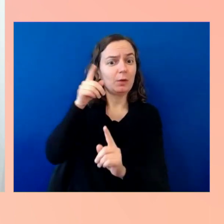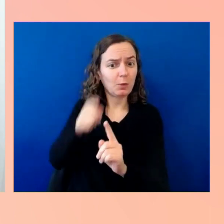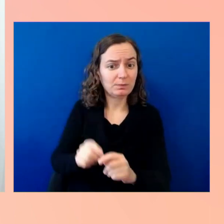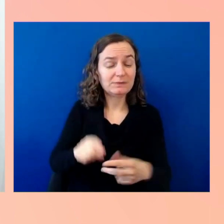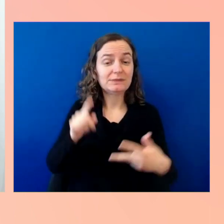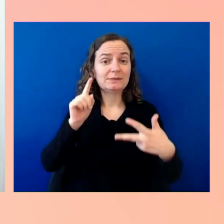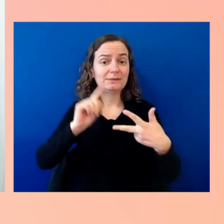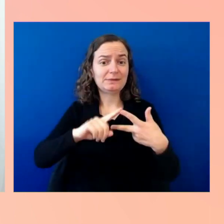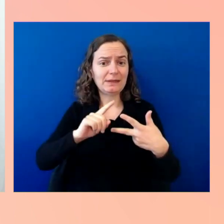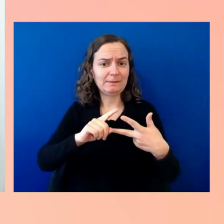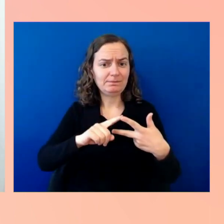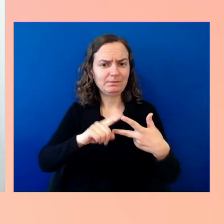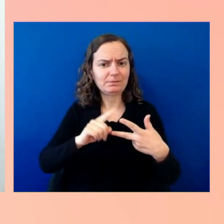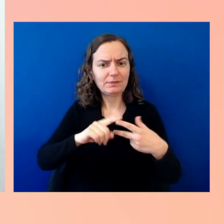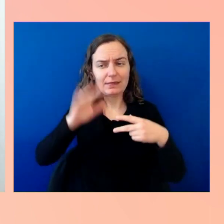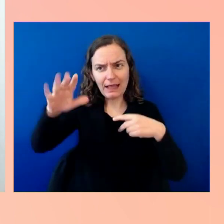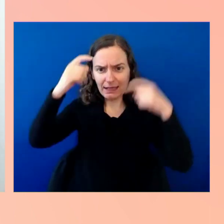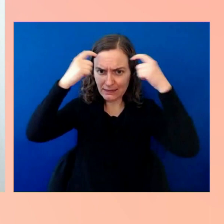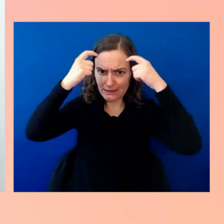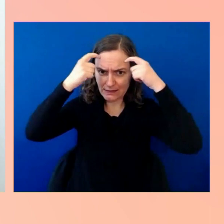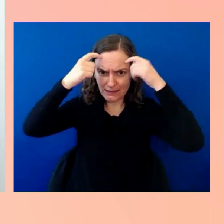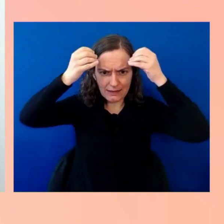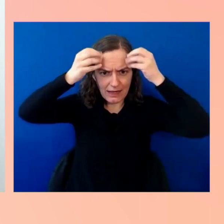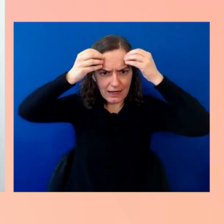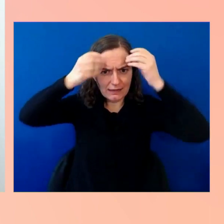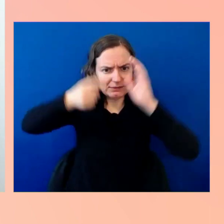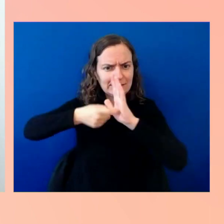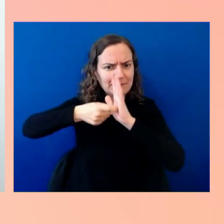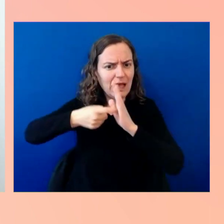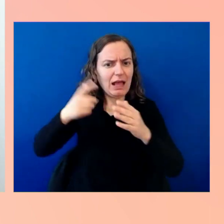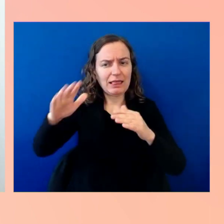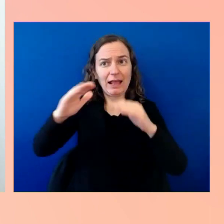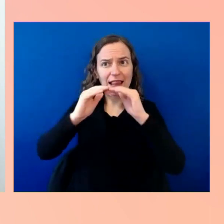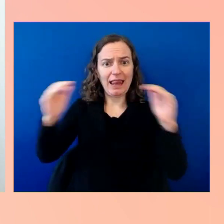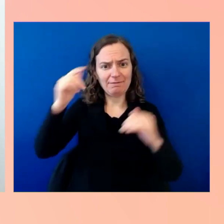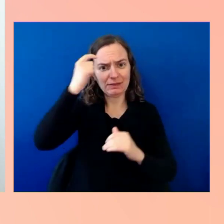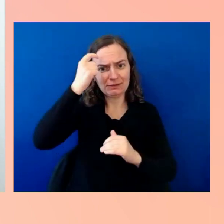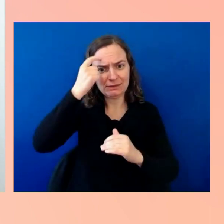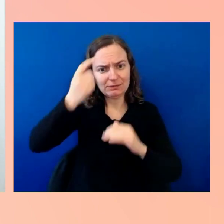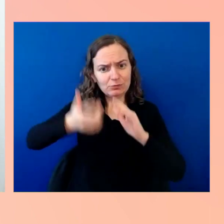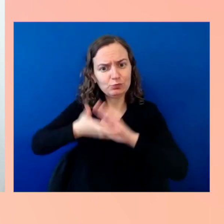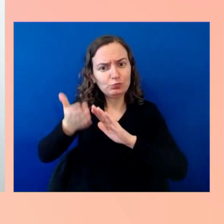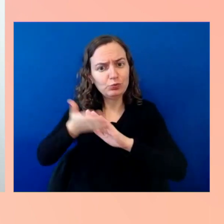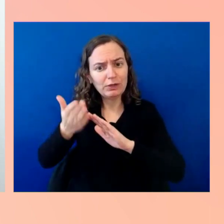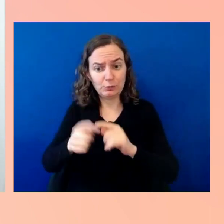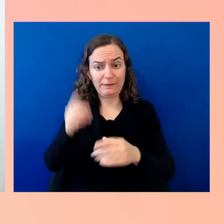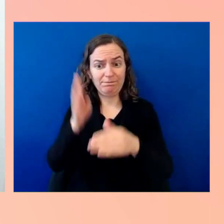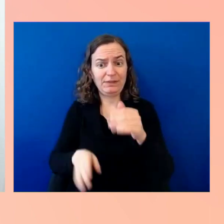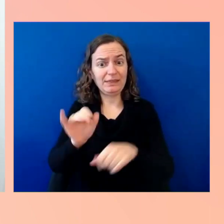and the levels needed to complete the task. Third, co-create, work together with